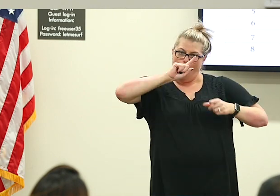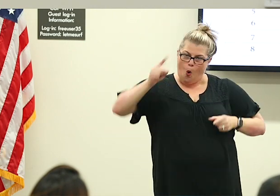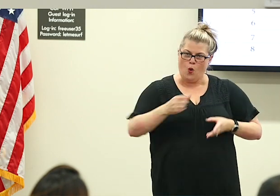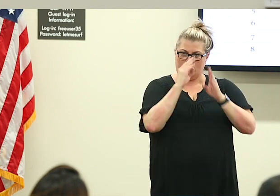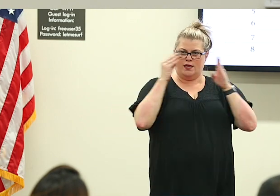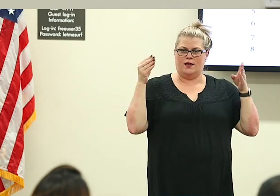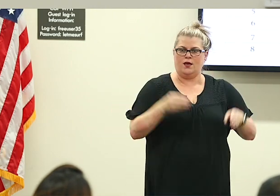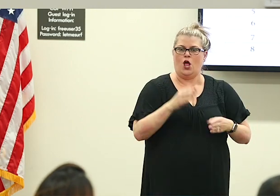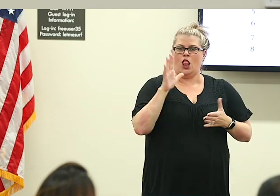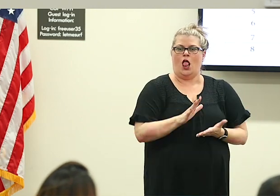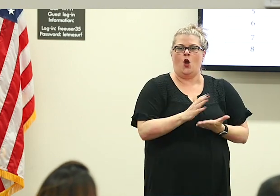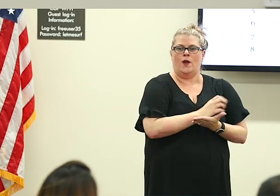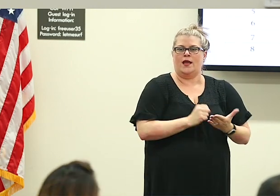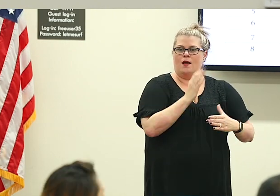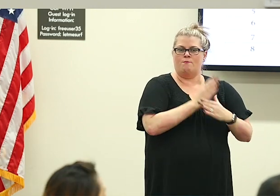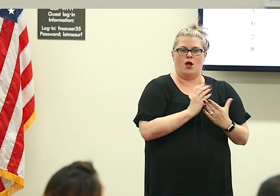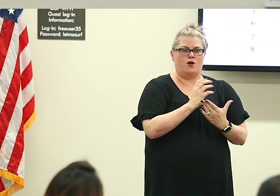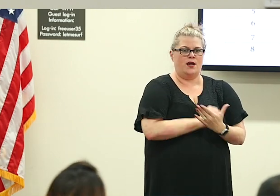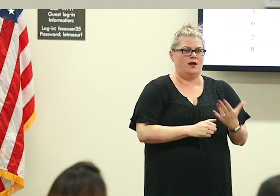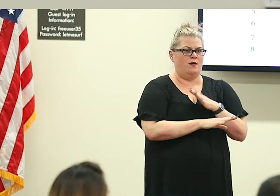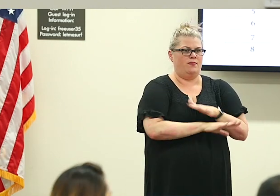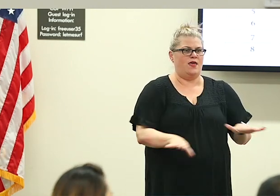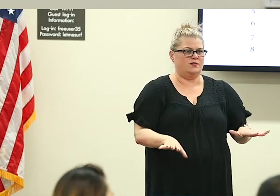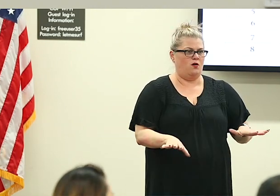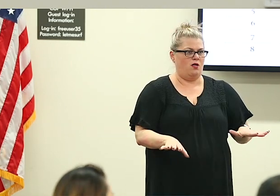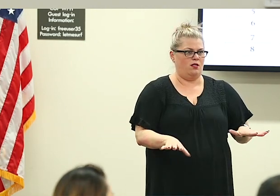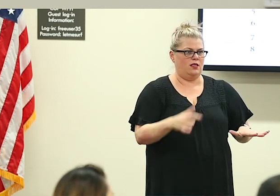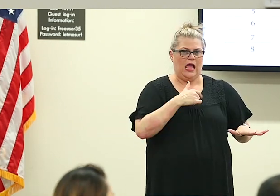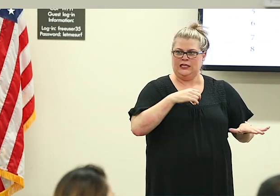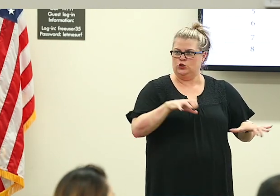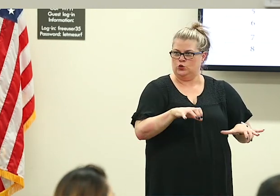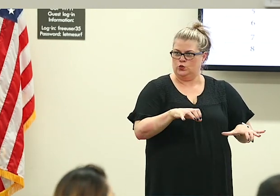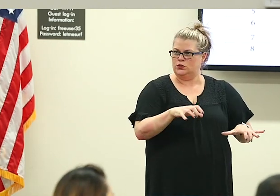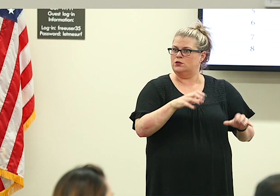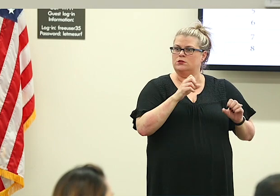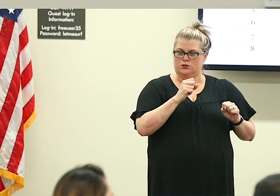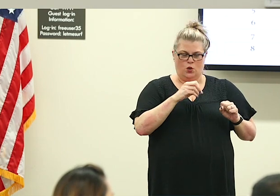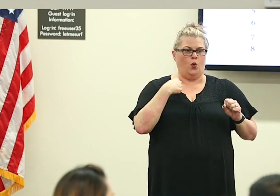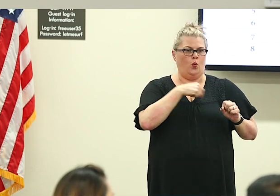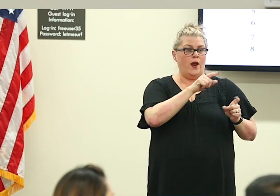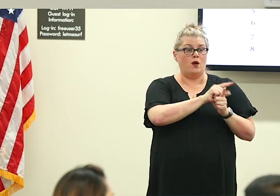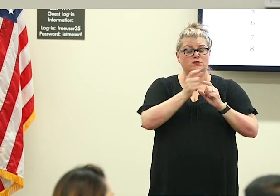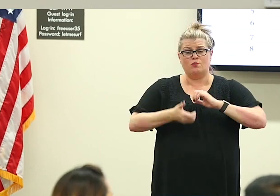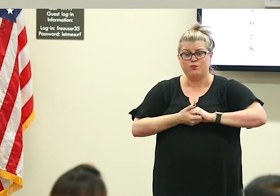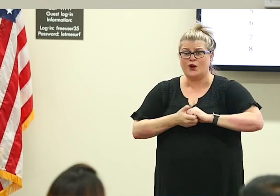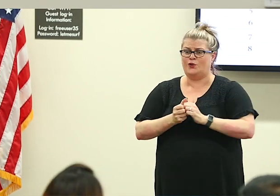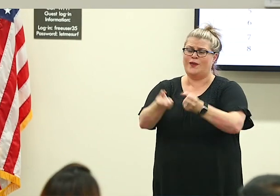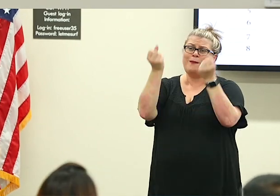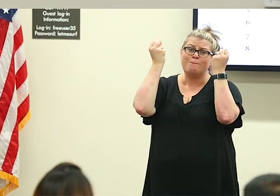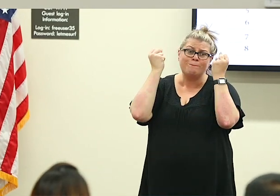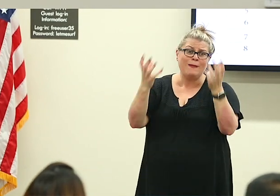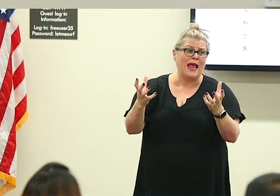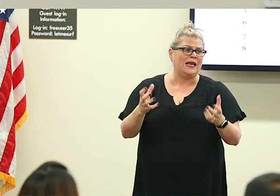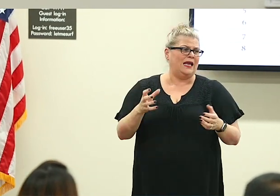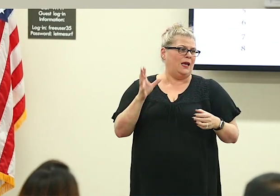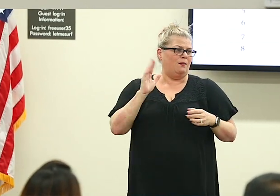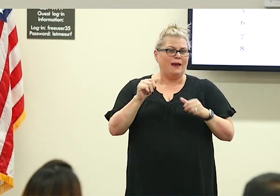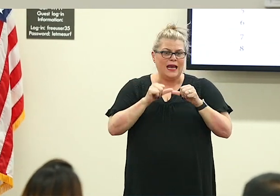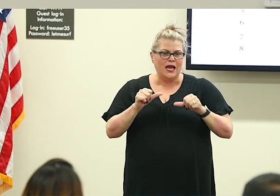in the Bay Area, and I'm partnered with all of the major housing programs. And we're also partnered with many of the Bay Area down payment assistance programs.